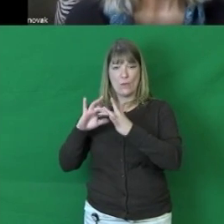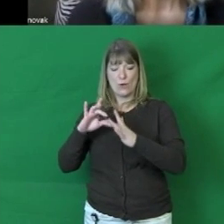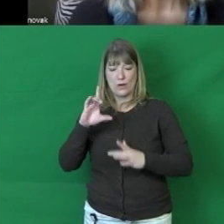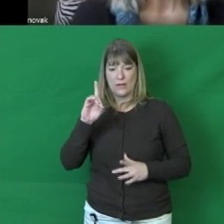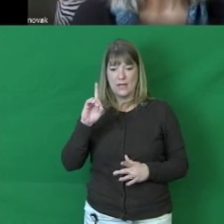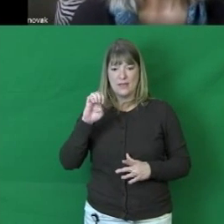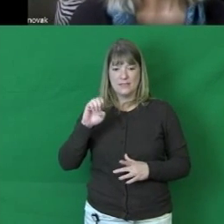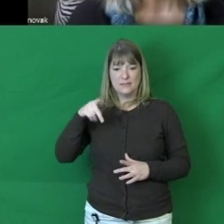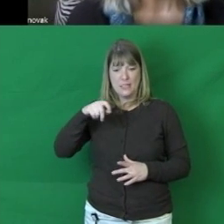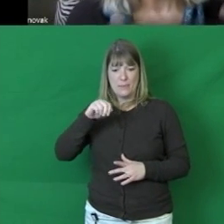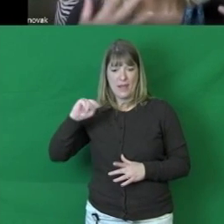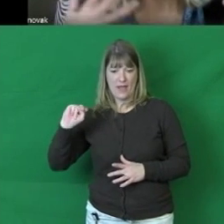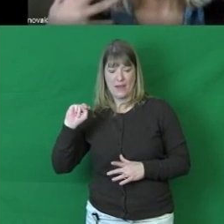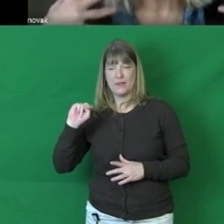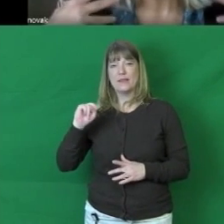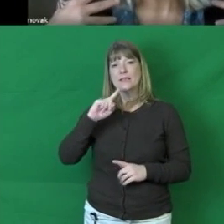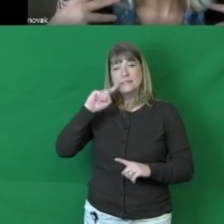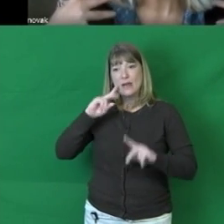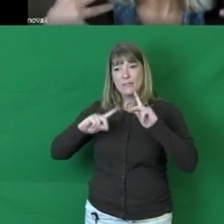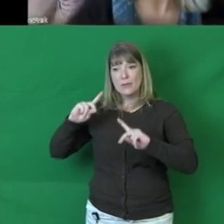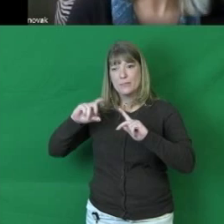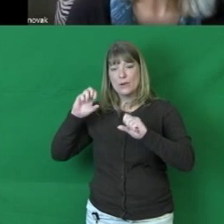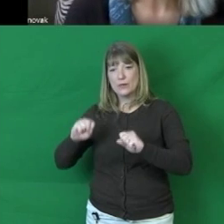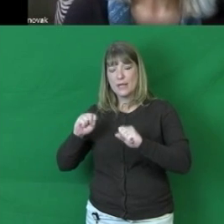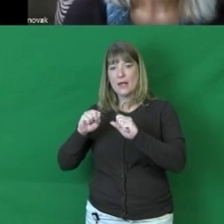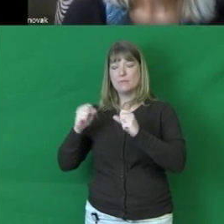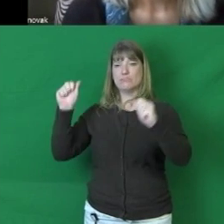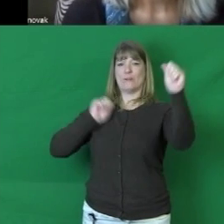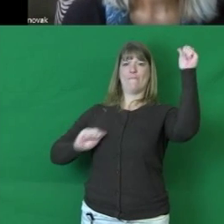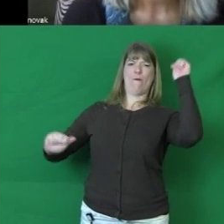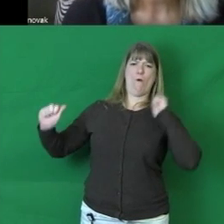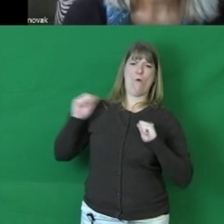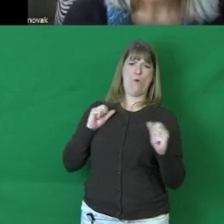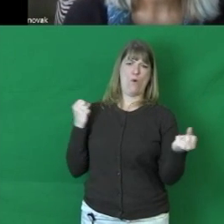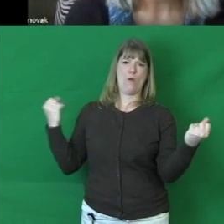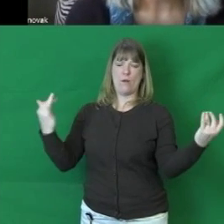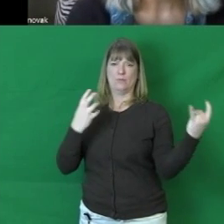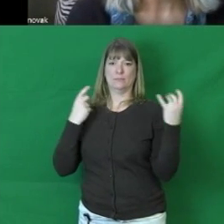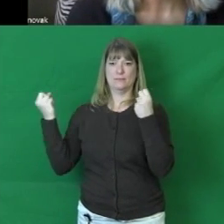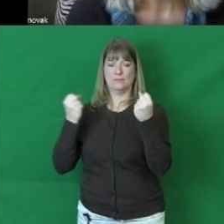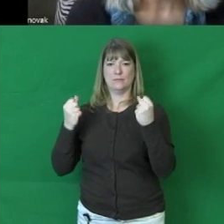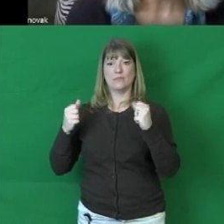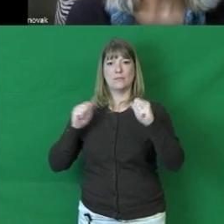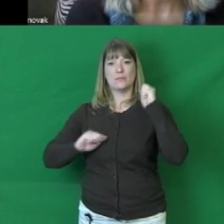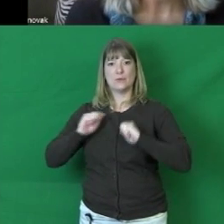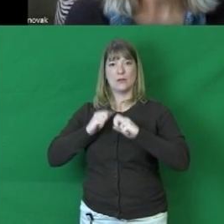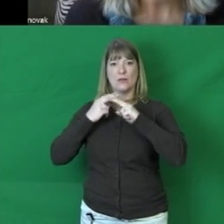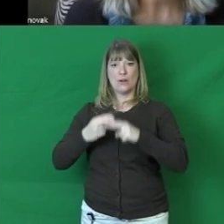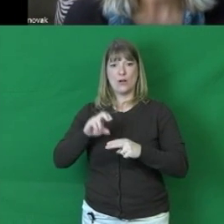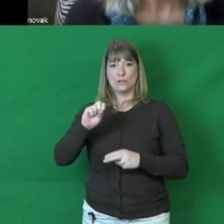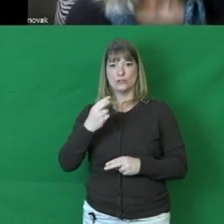is a website, where Deaf people can perform. There's a performer there named Sean Forbes,